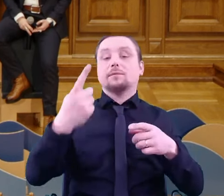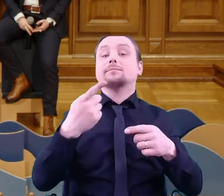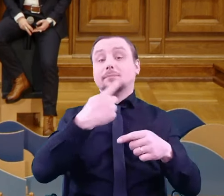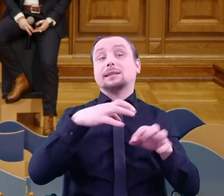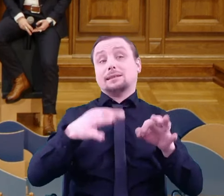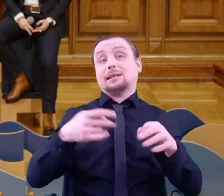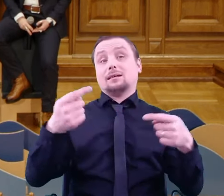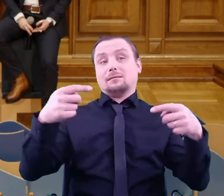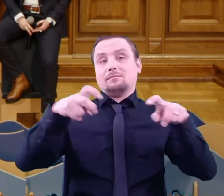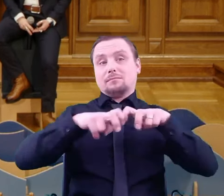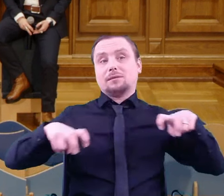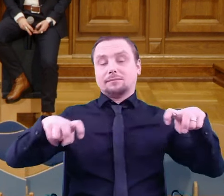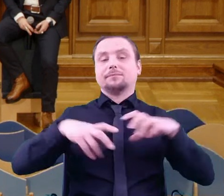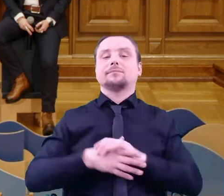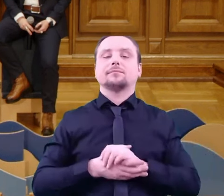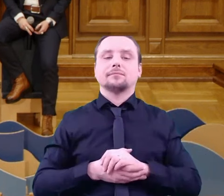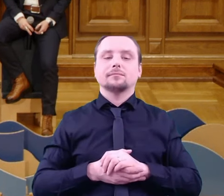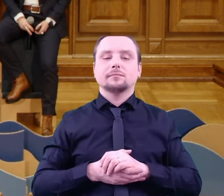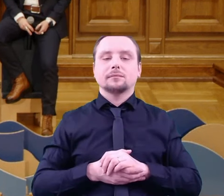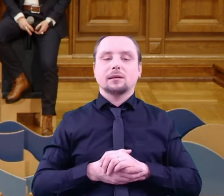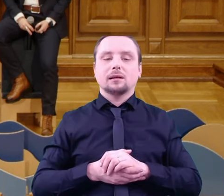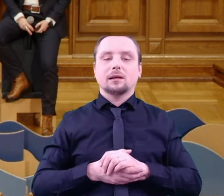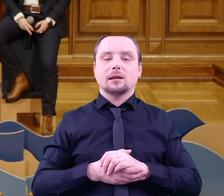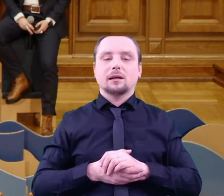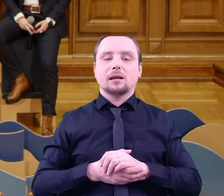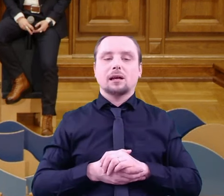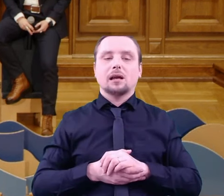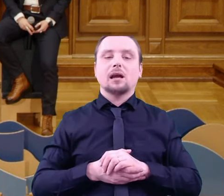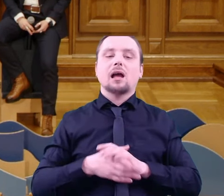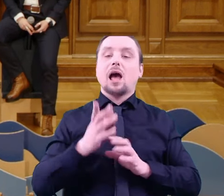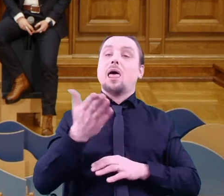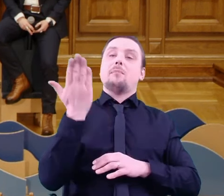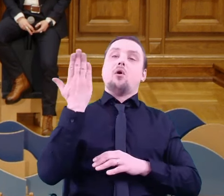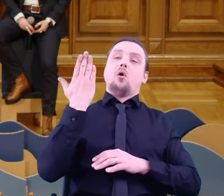but dating back to the beginning of the previous century,